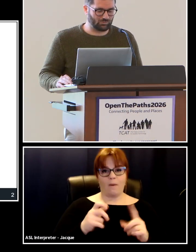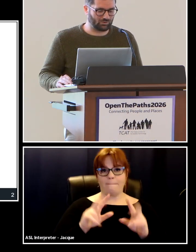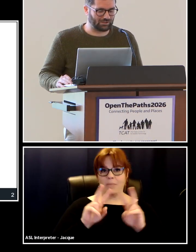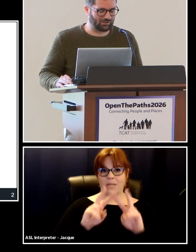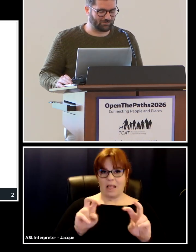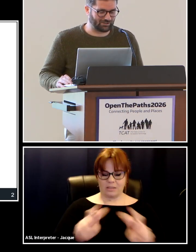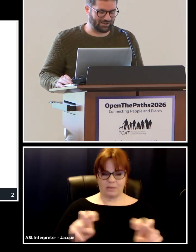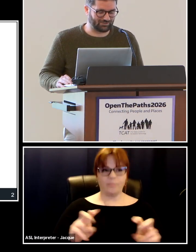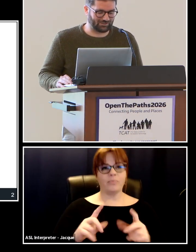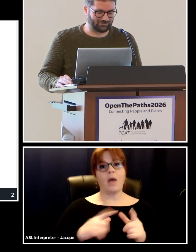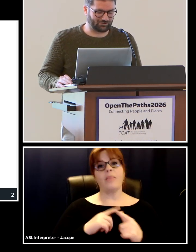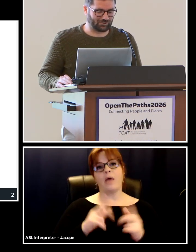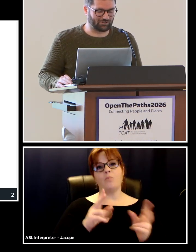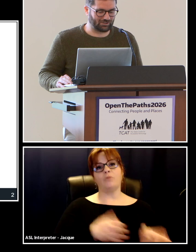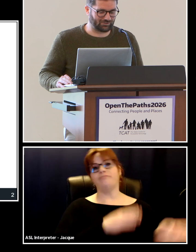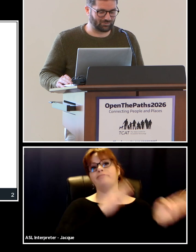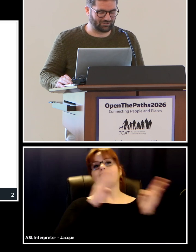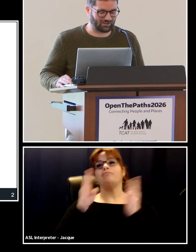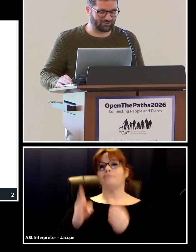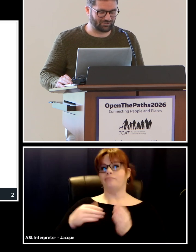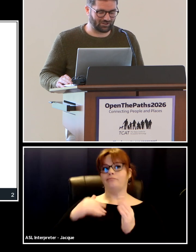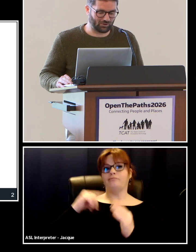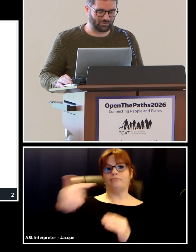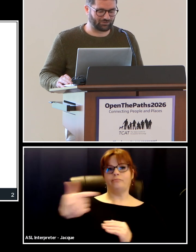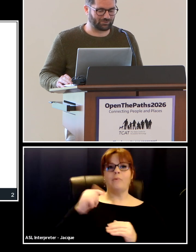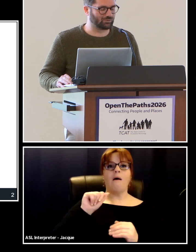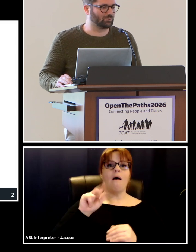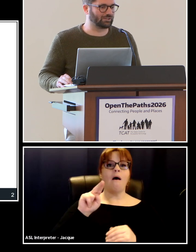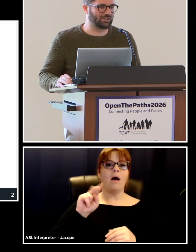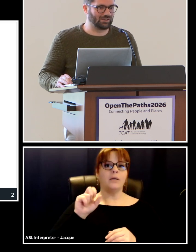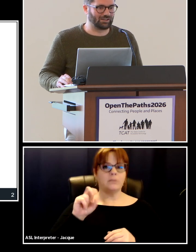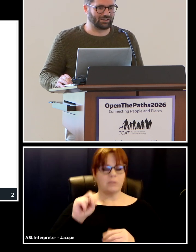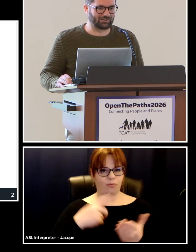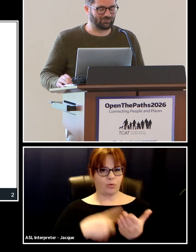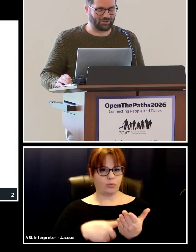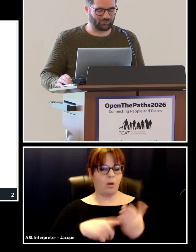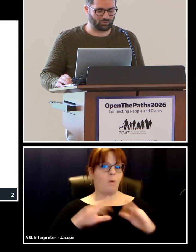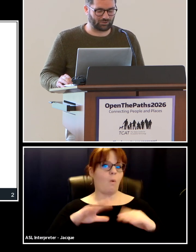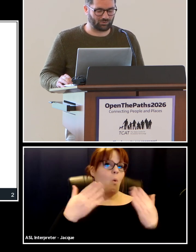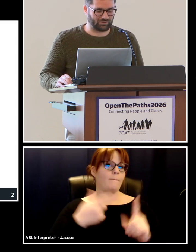we'll kick it over to Anson for uh some discussion on open source tooling and Conveyal's work with